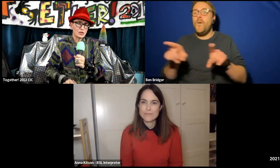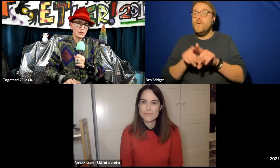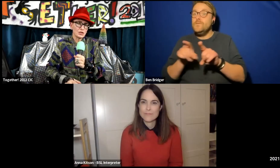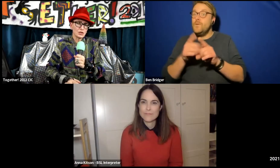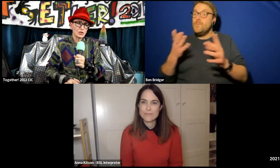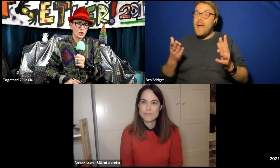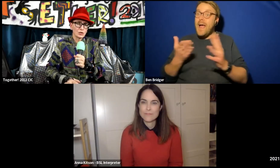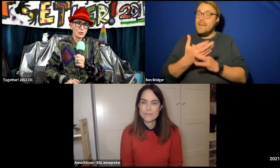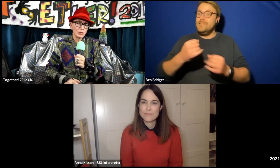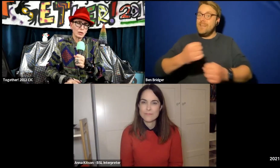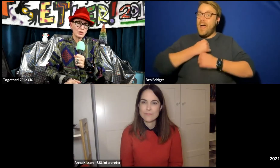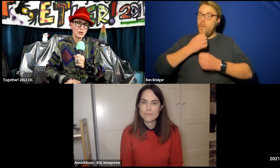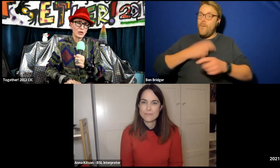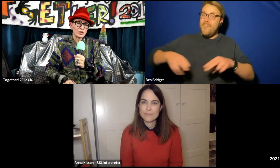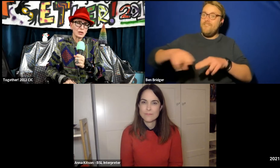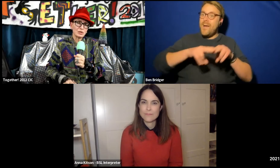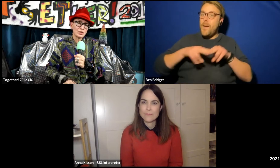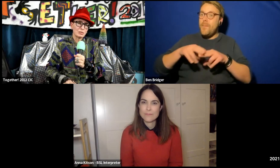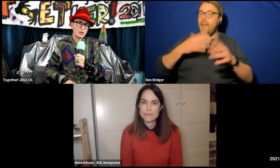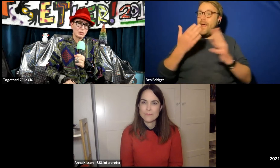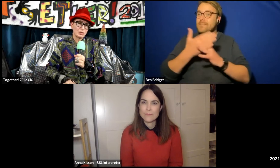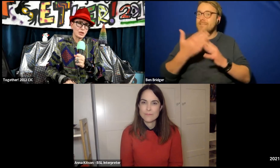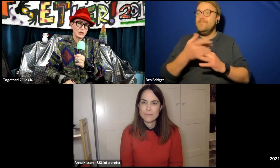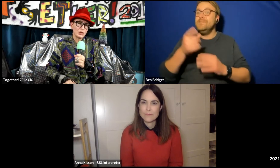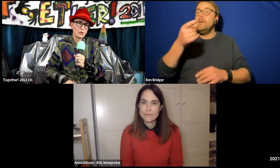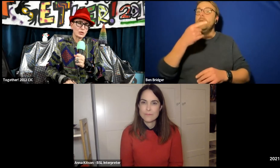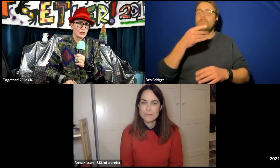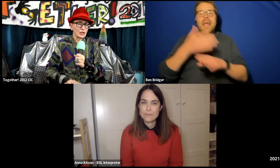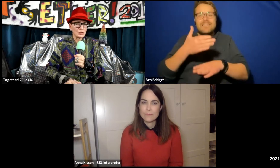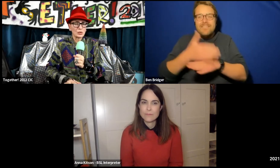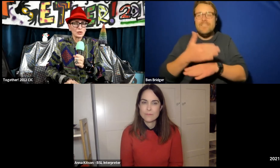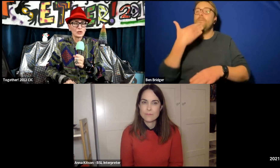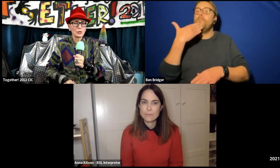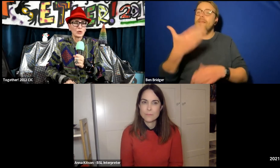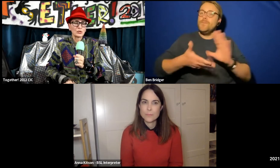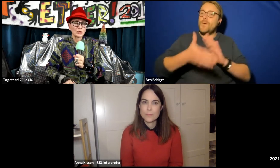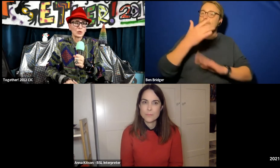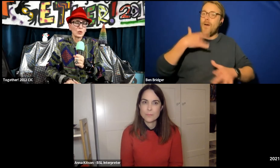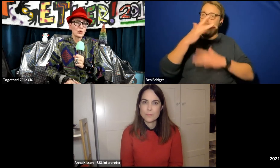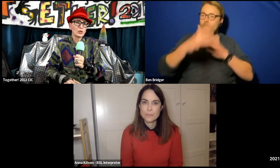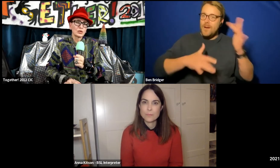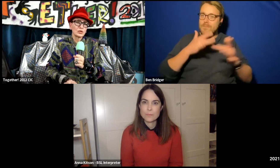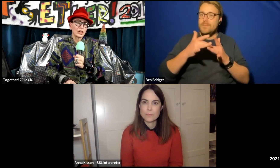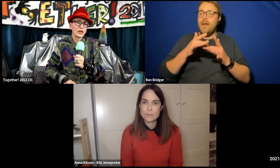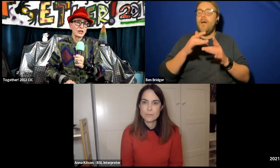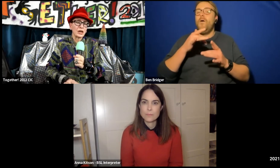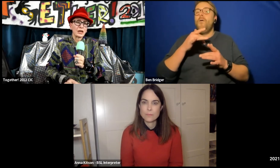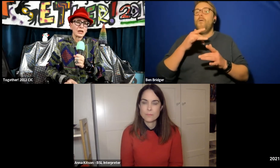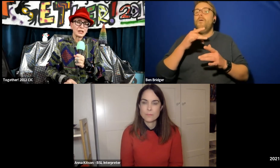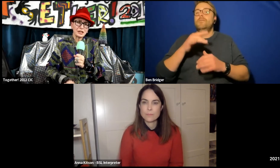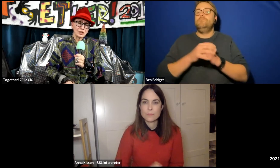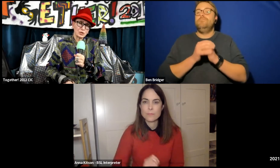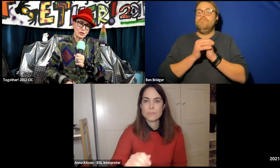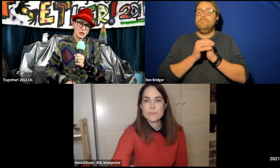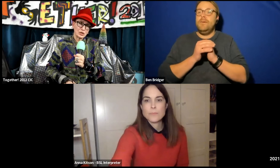activities just go to our website, >www.Together! 2012.org.uk, click on the